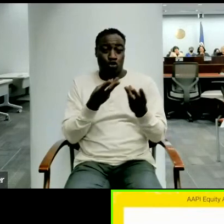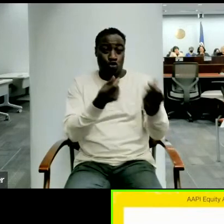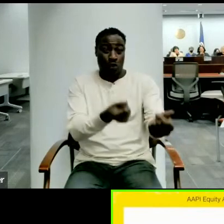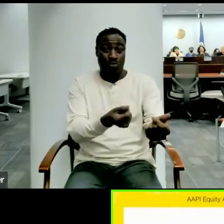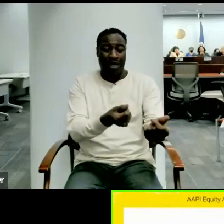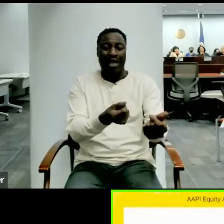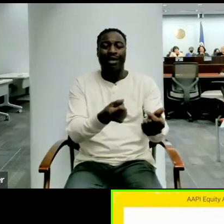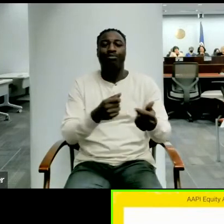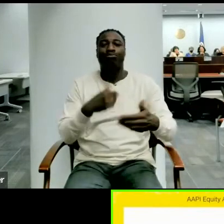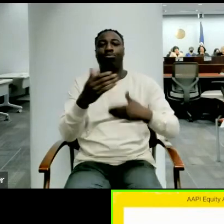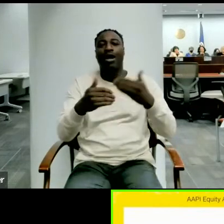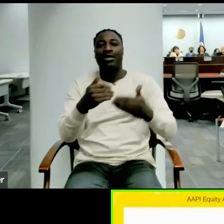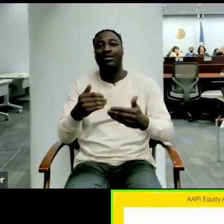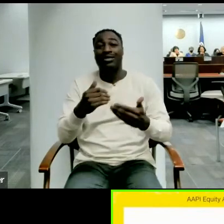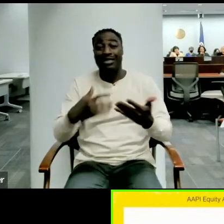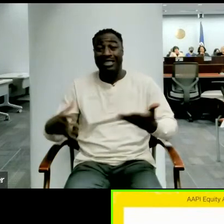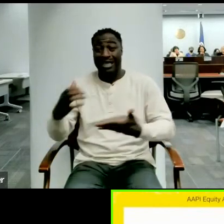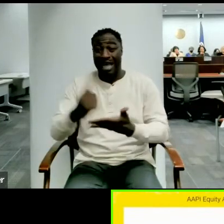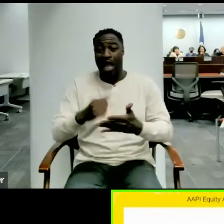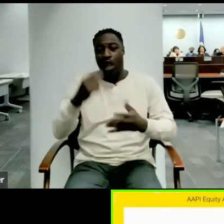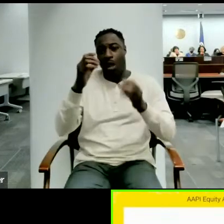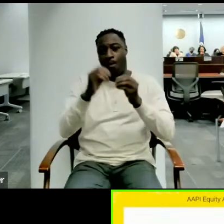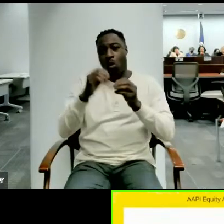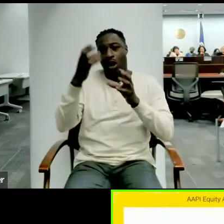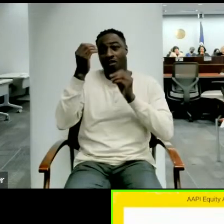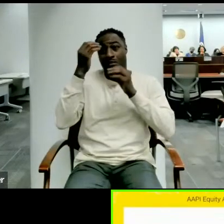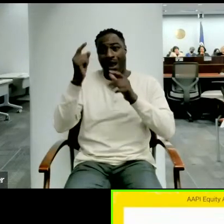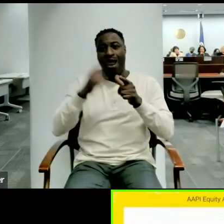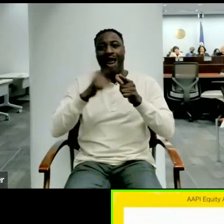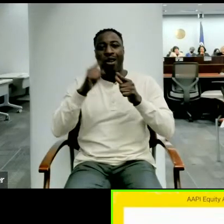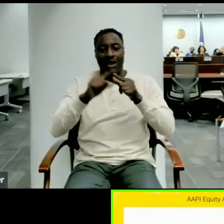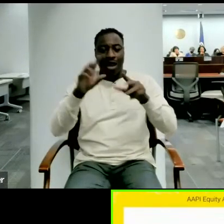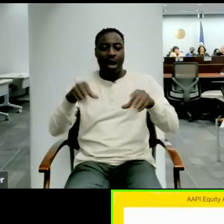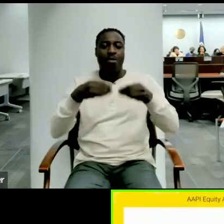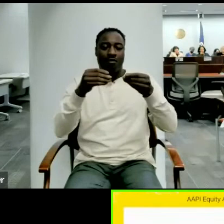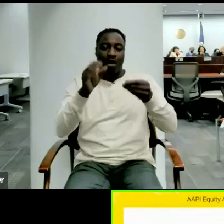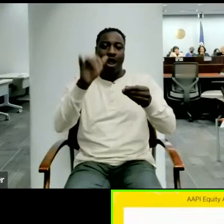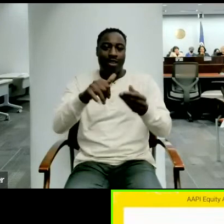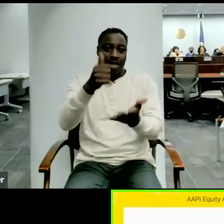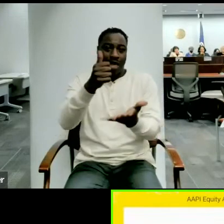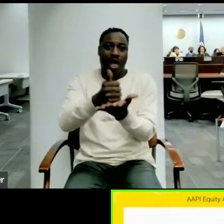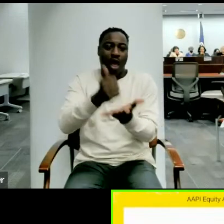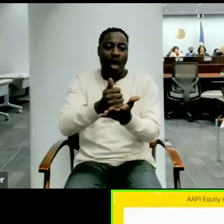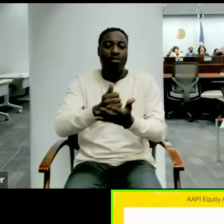able to gather more information and then to provide that assistance. So it certainly our